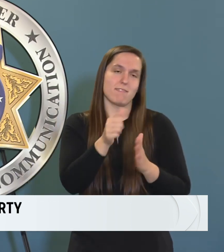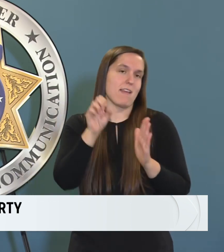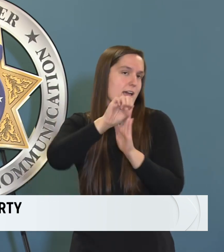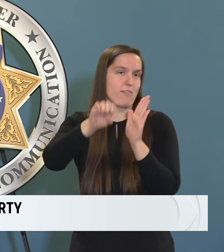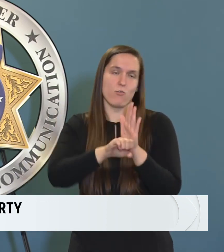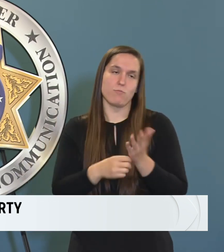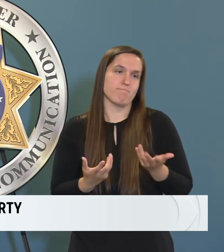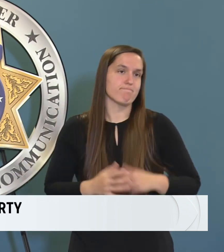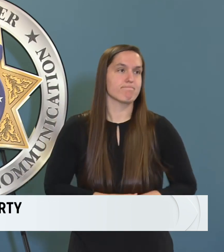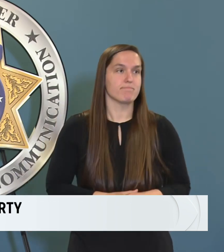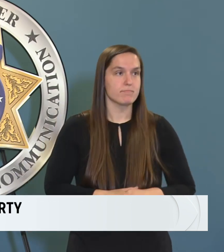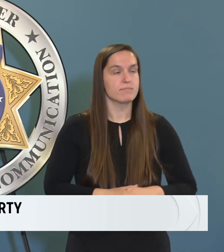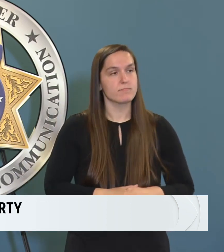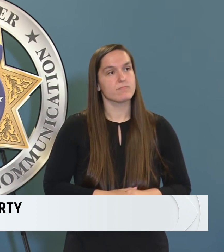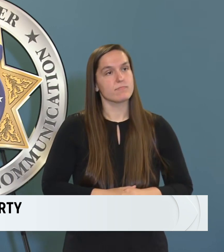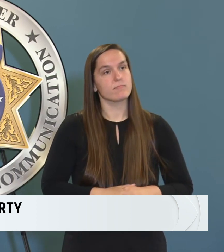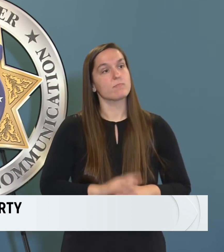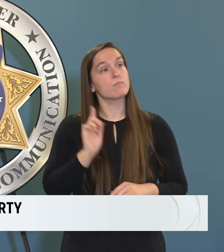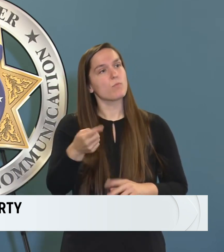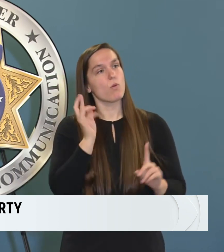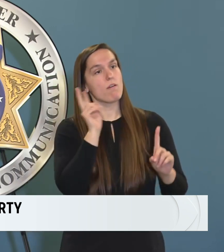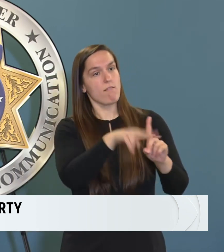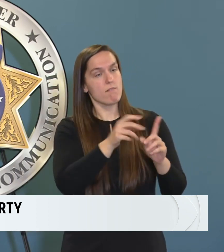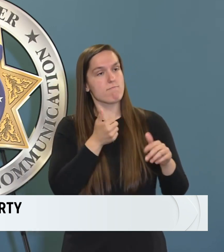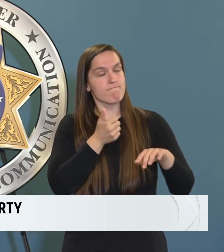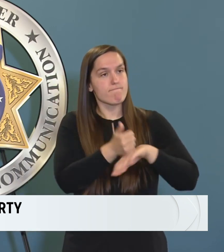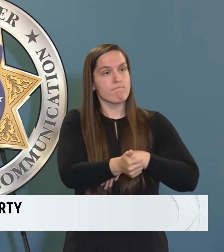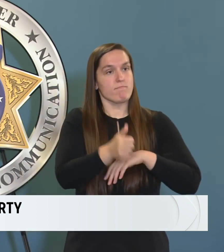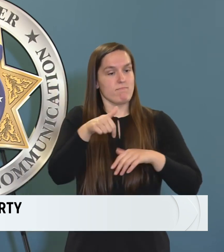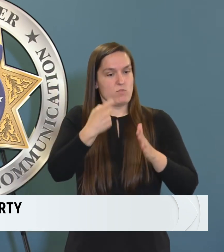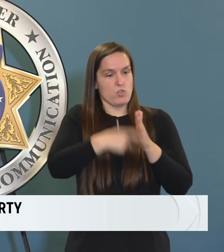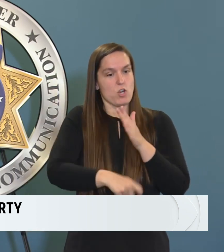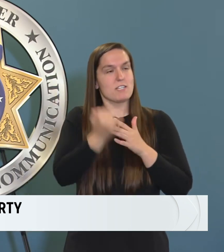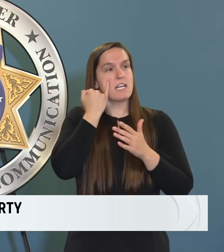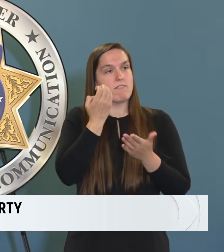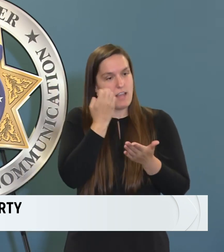FOR THE COMMUNITY THAT IF WE WERE TO TELL YOU TODAY THAT WE ARE FILING CHARGES, THEY WOULD